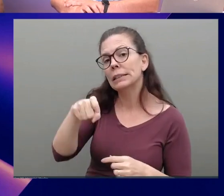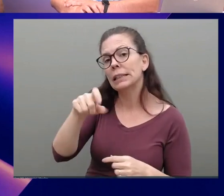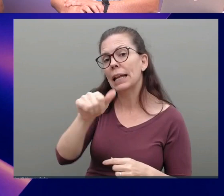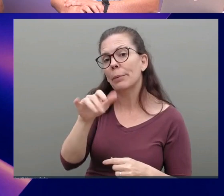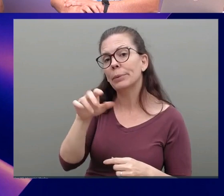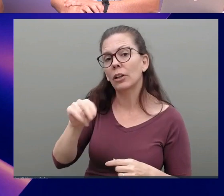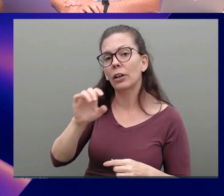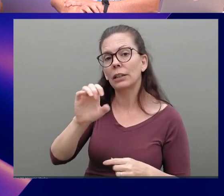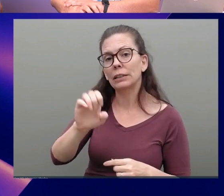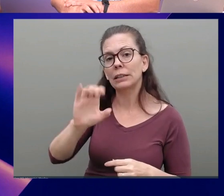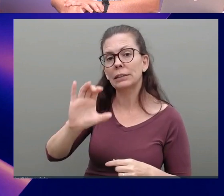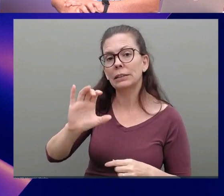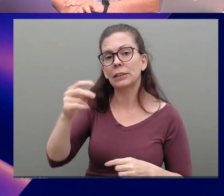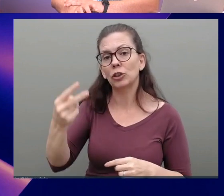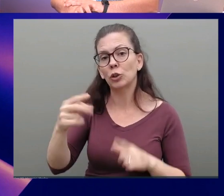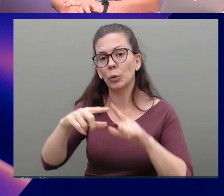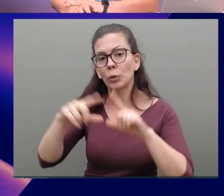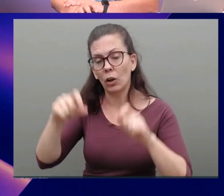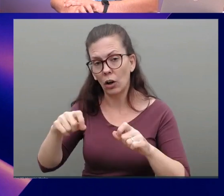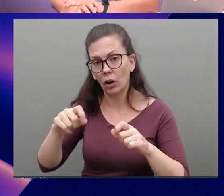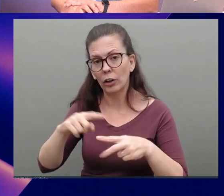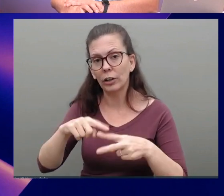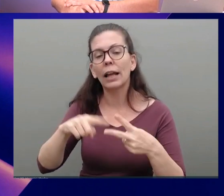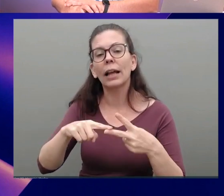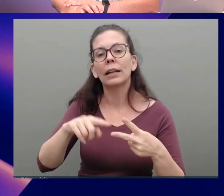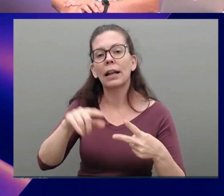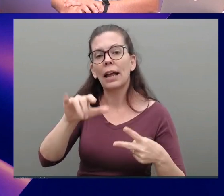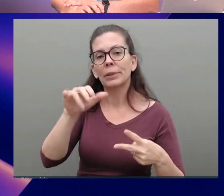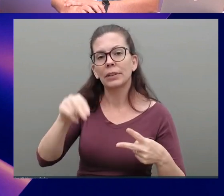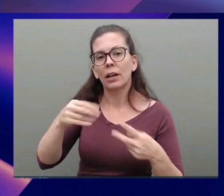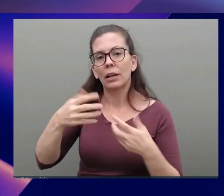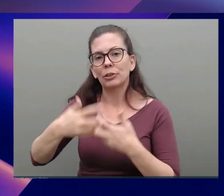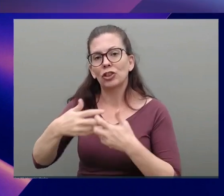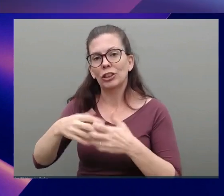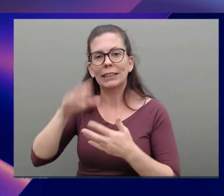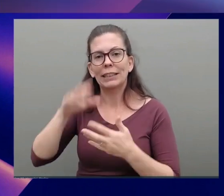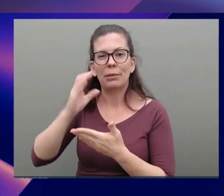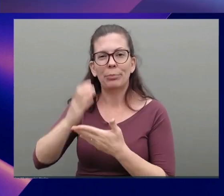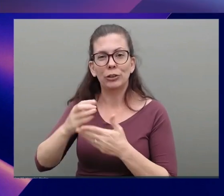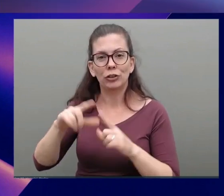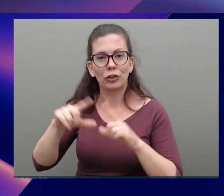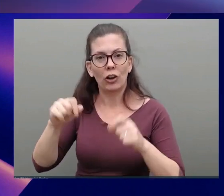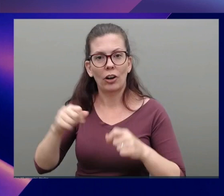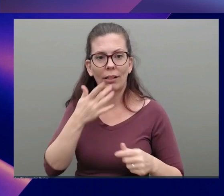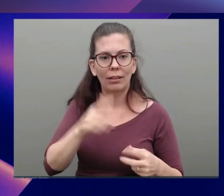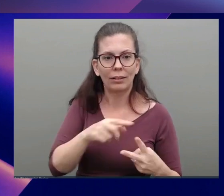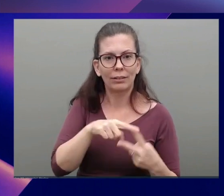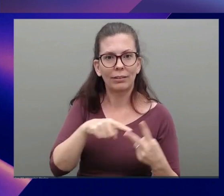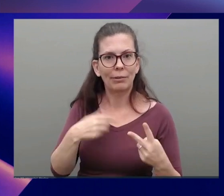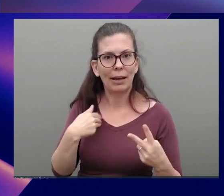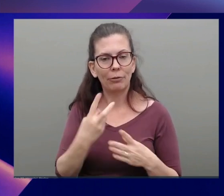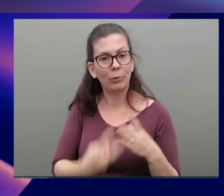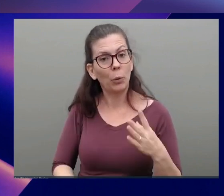and also, an Amazon Machine Image card for this challenge. Yeah. - And luckily, we have these two cards in our libraries, right?